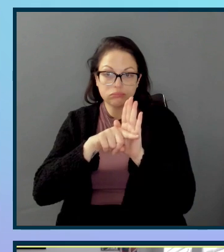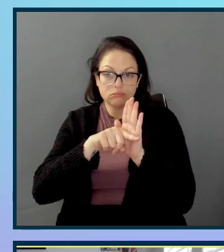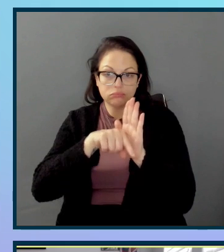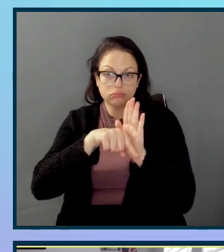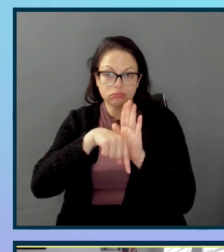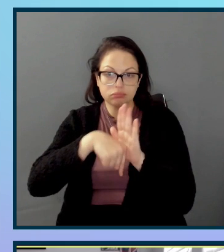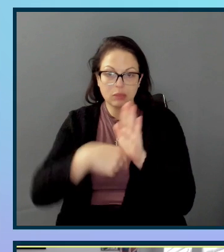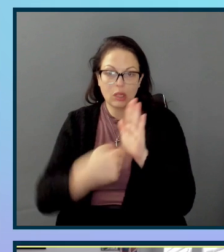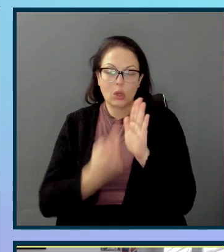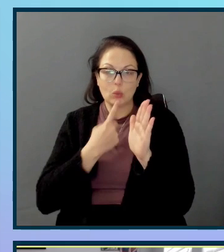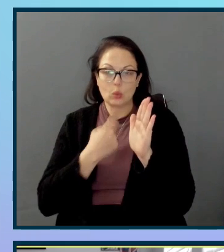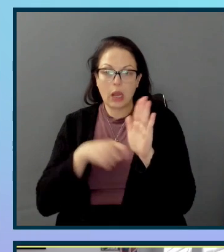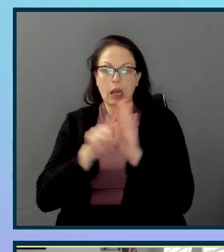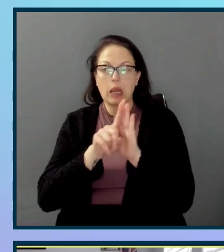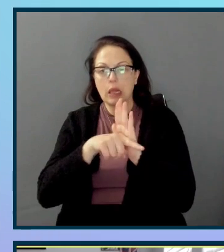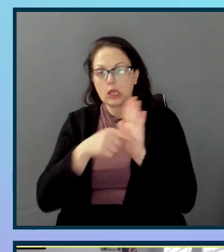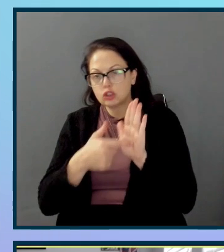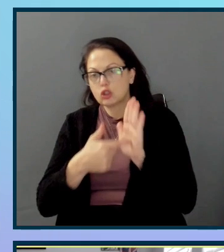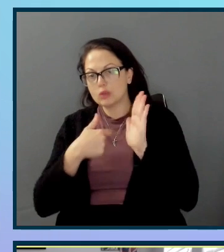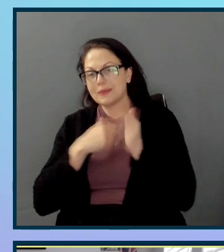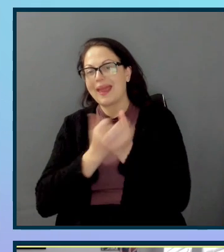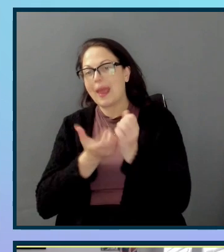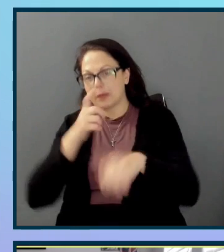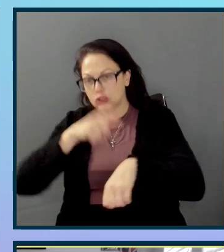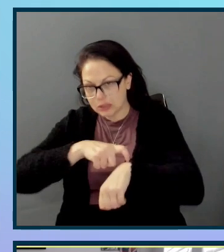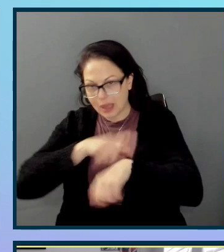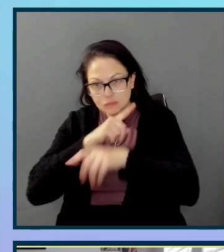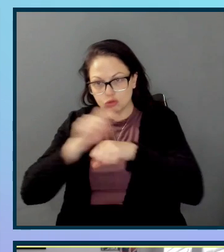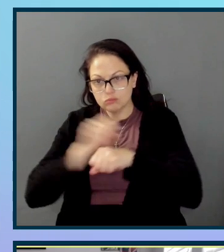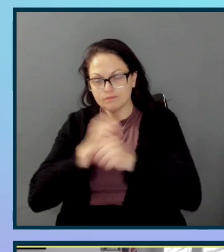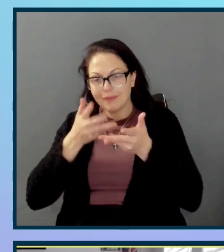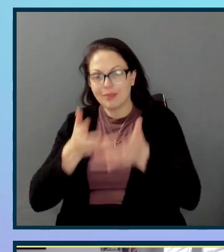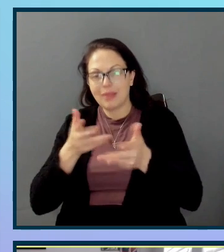and I now see a big red area that shows me how much time I have left in this presentation.